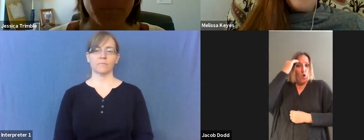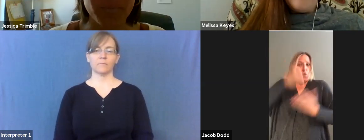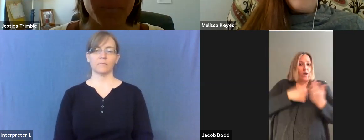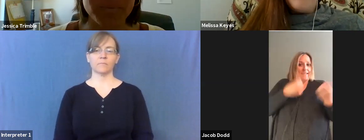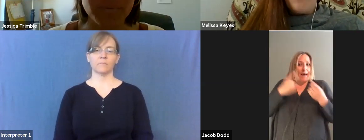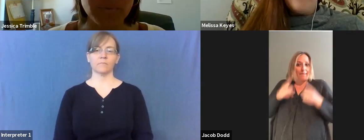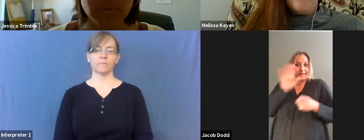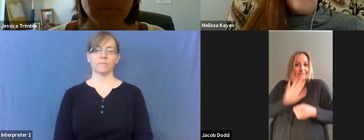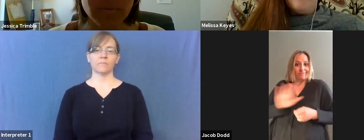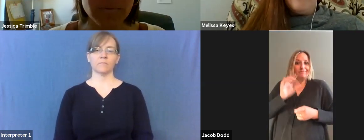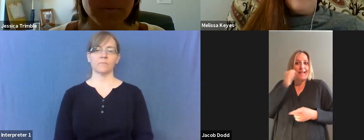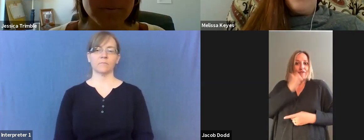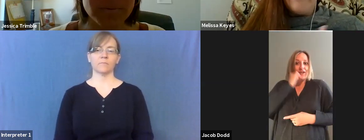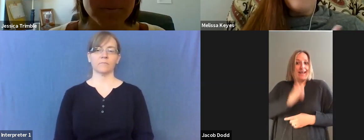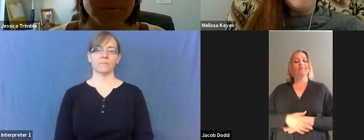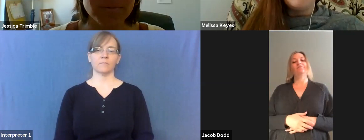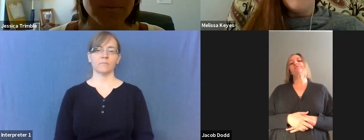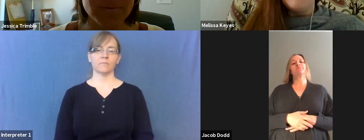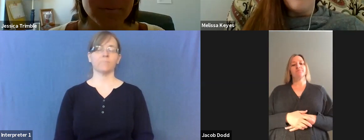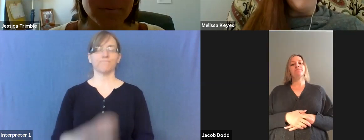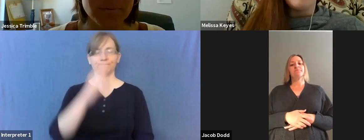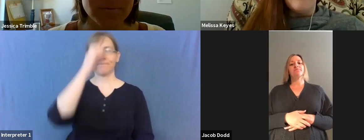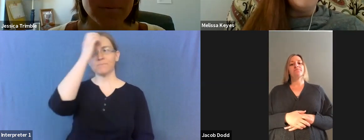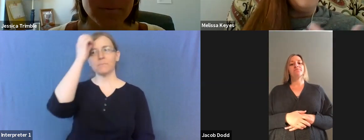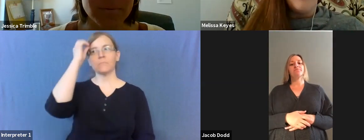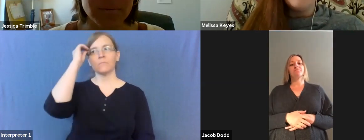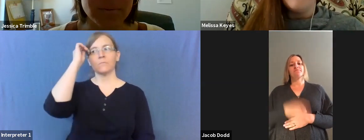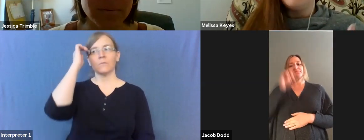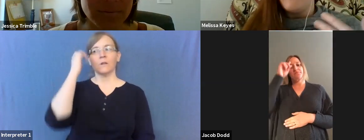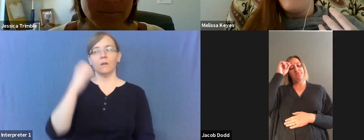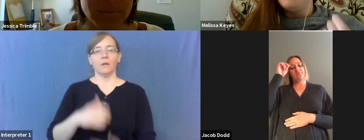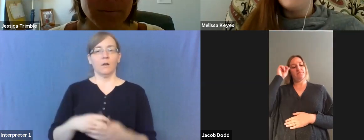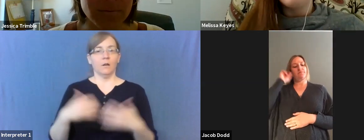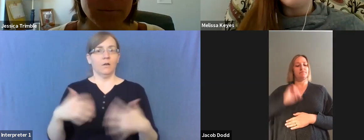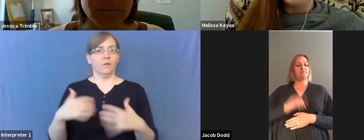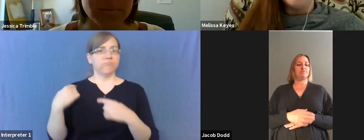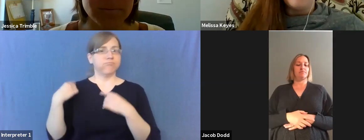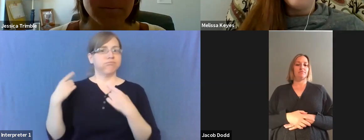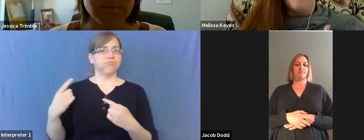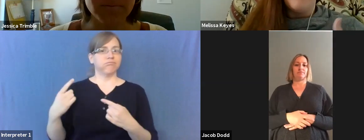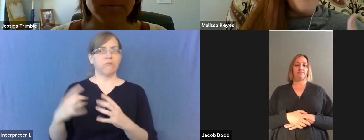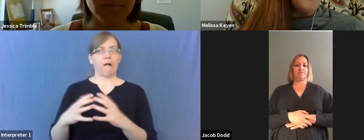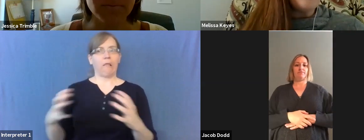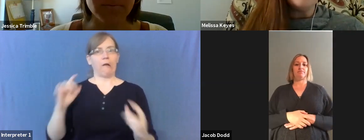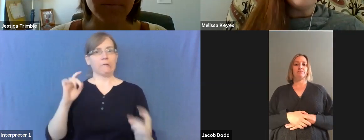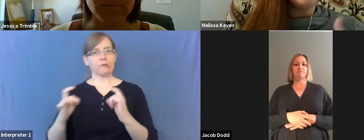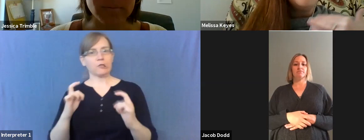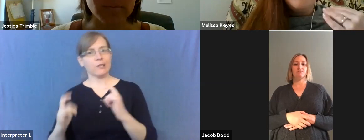Right, so we have been experiencing all kinds of changes and new information from the local level,